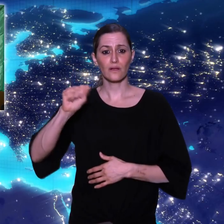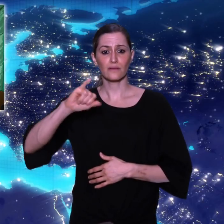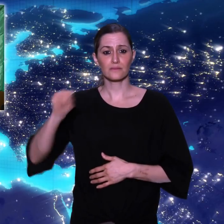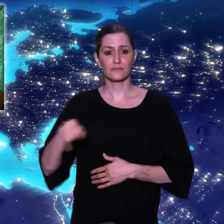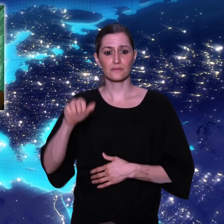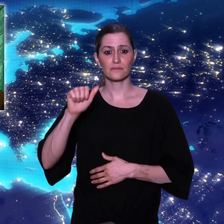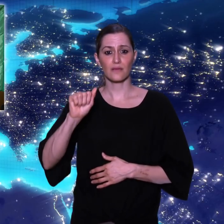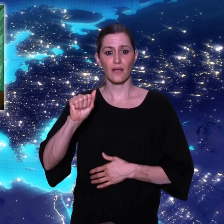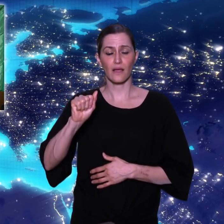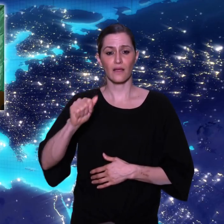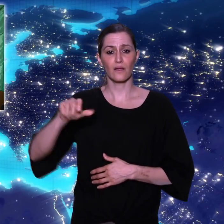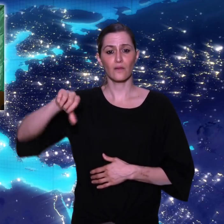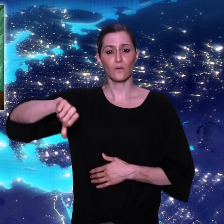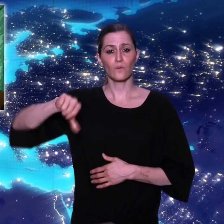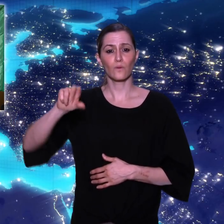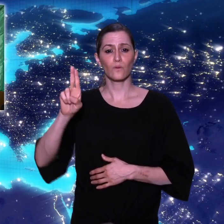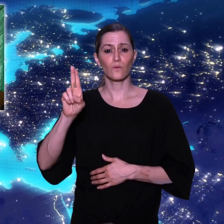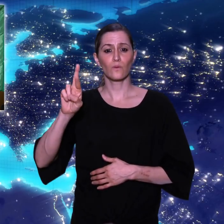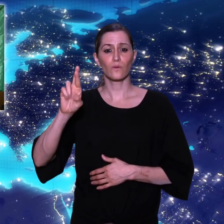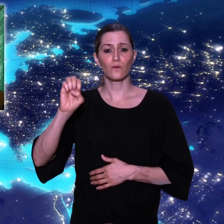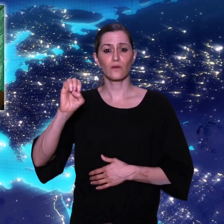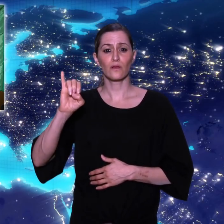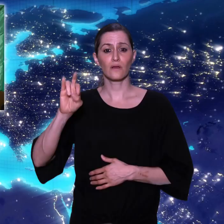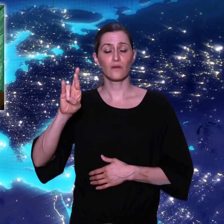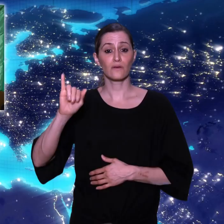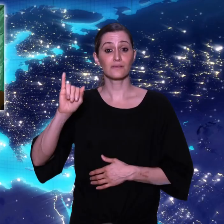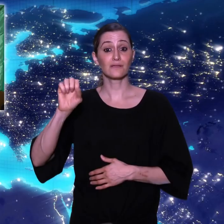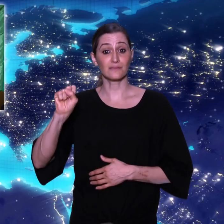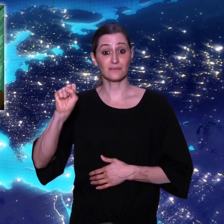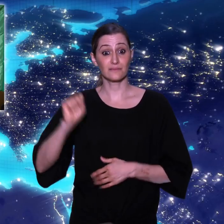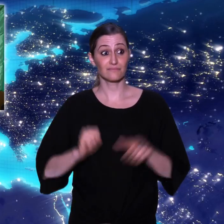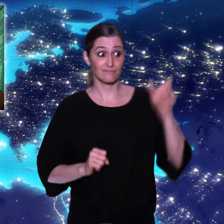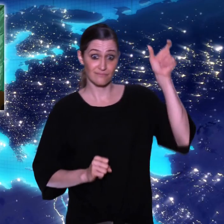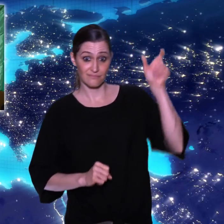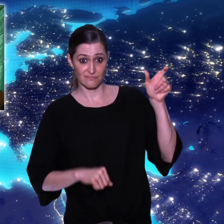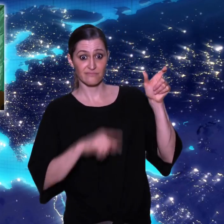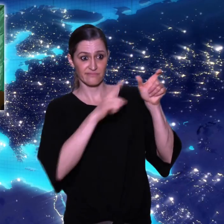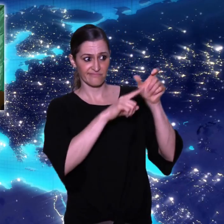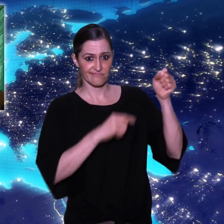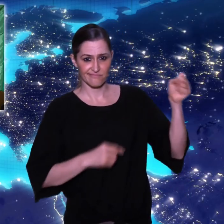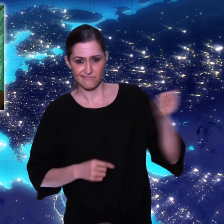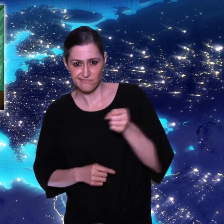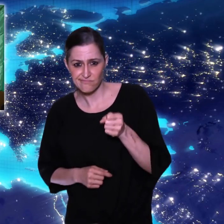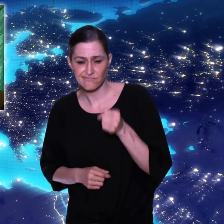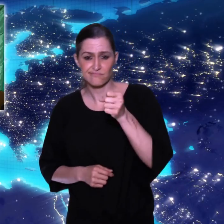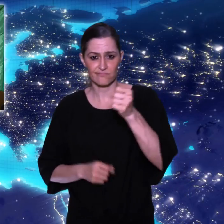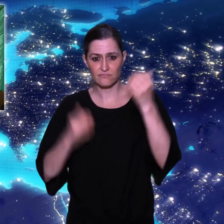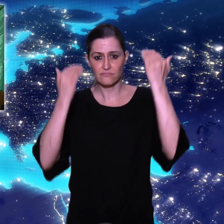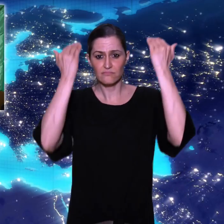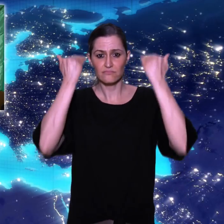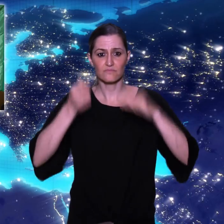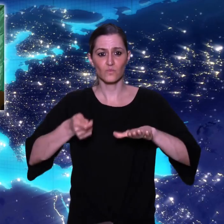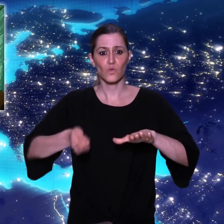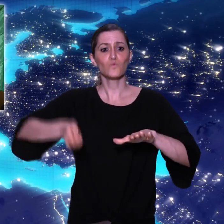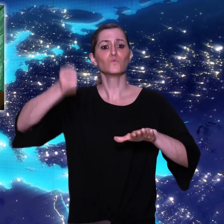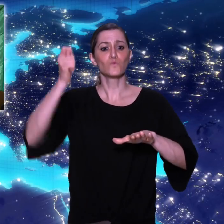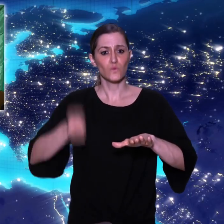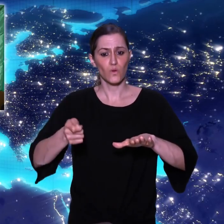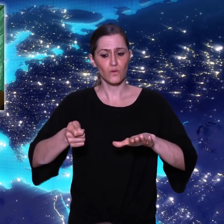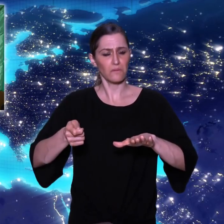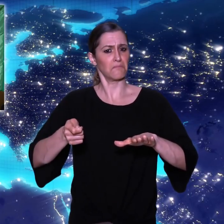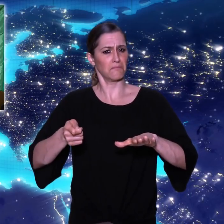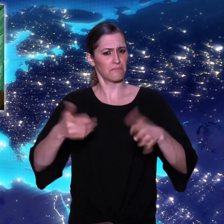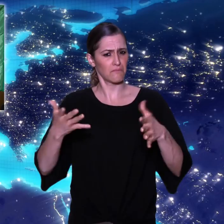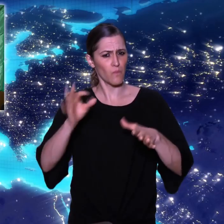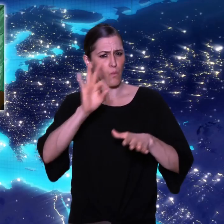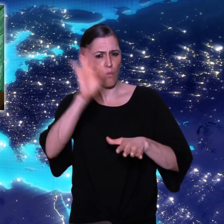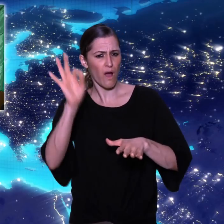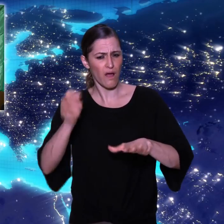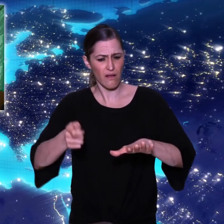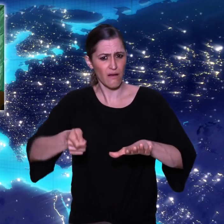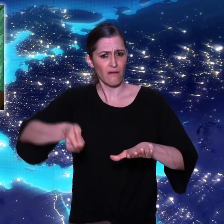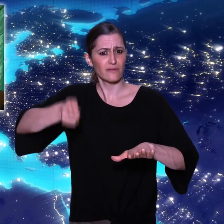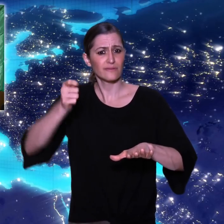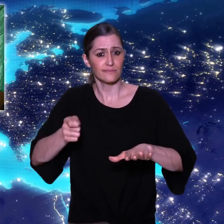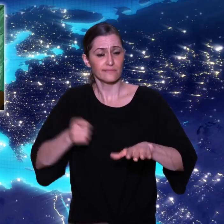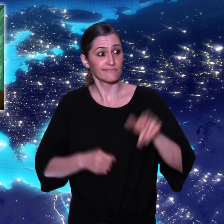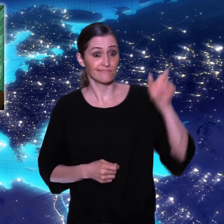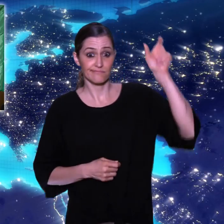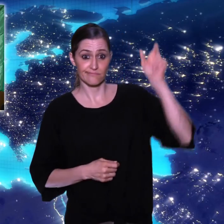Murtaja Qureiris is on trial for participating in